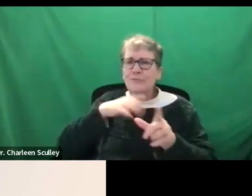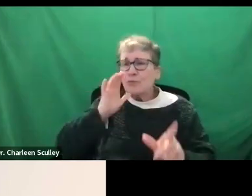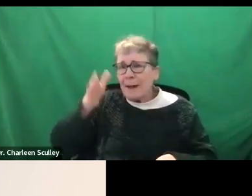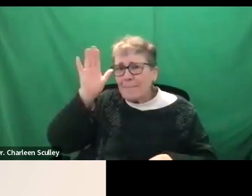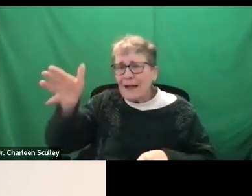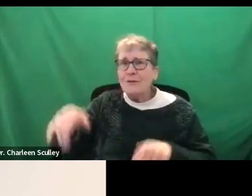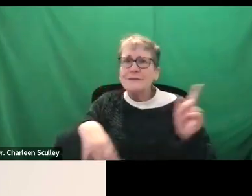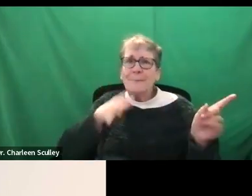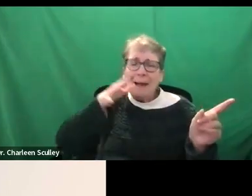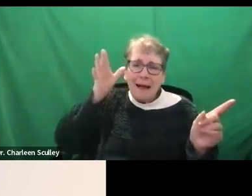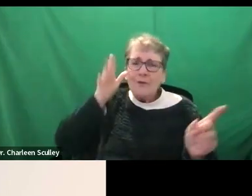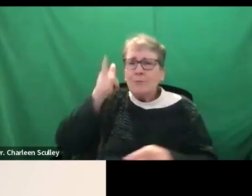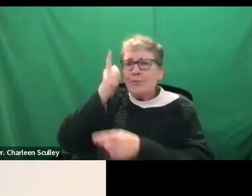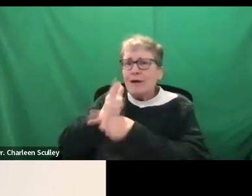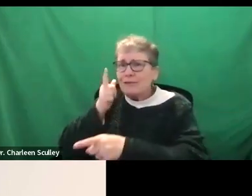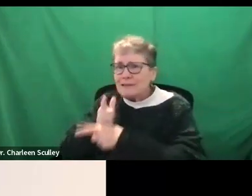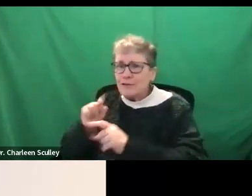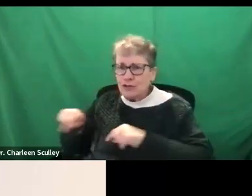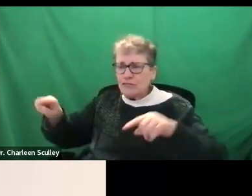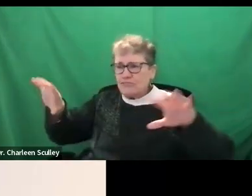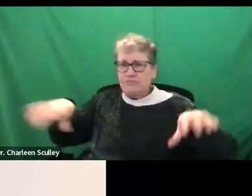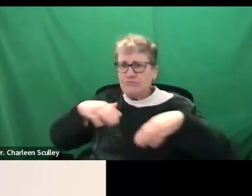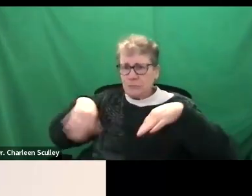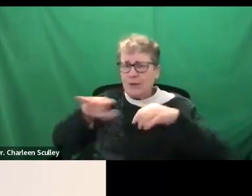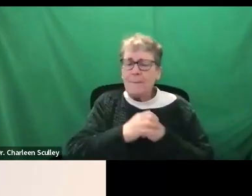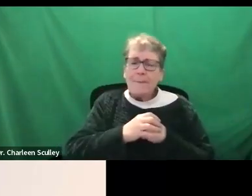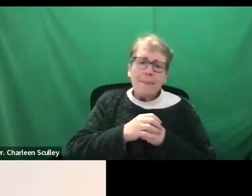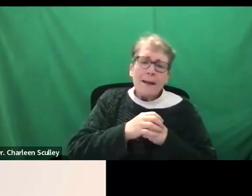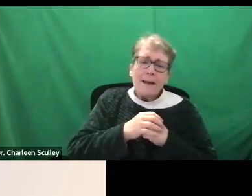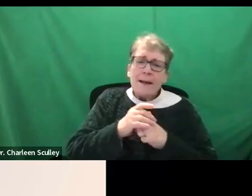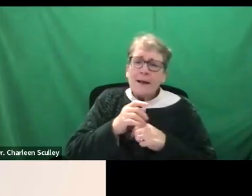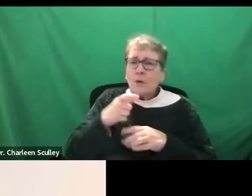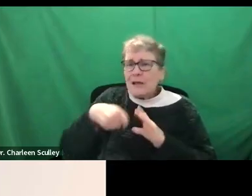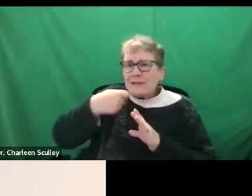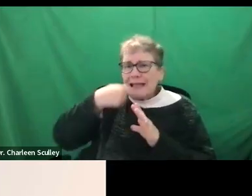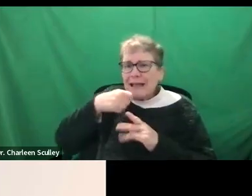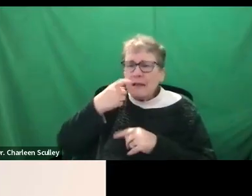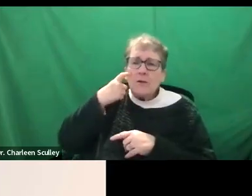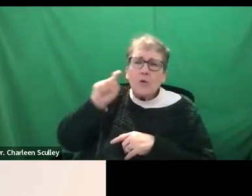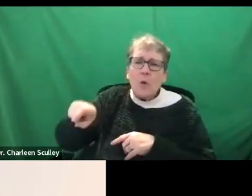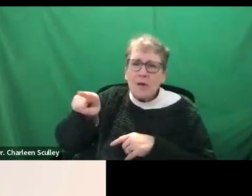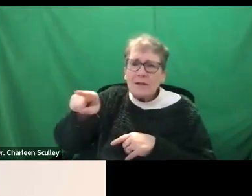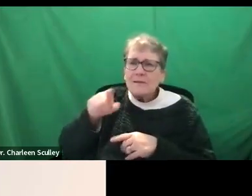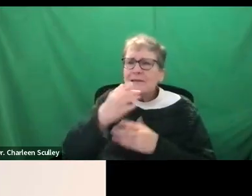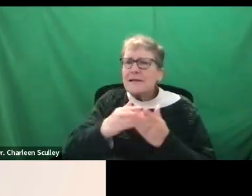and there was a Deaf boy. The siblings were there, the grandparents were there, the parents were there.